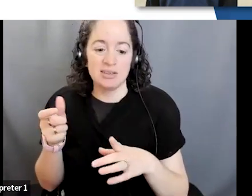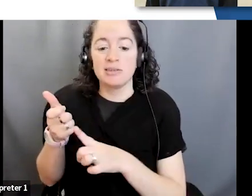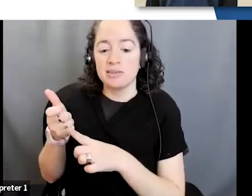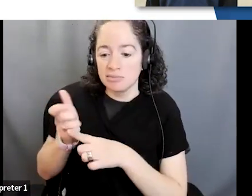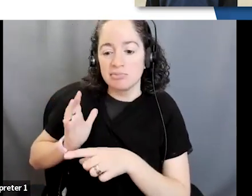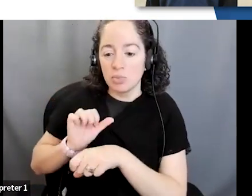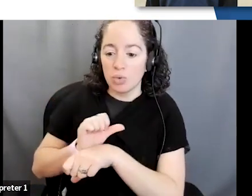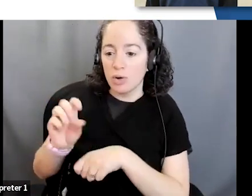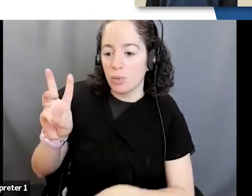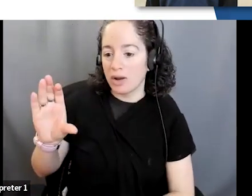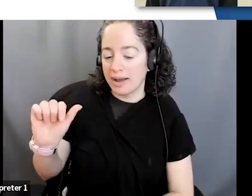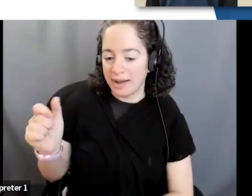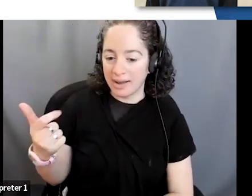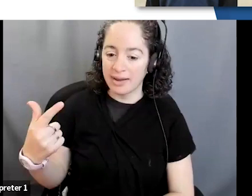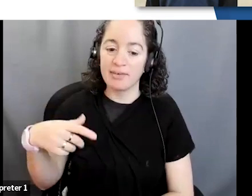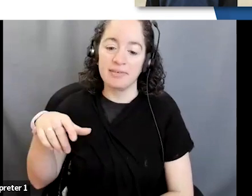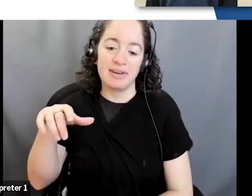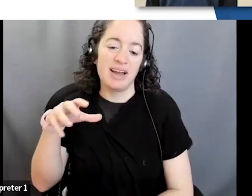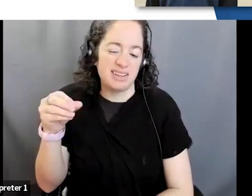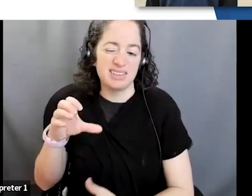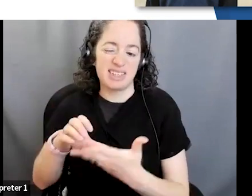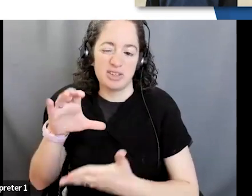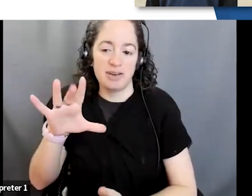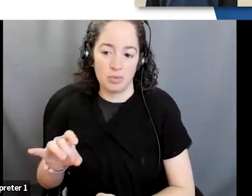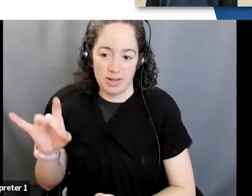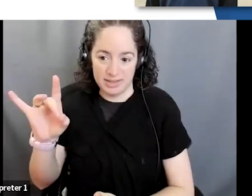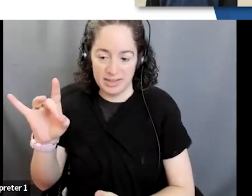I'm going to add spotlights and pull both of you up here